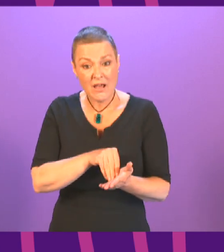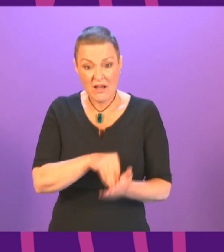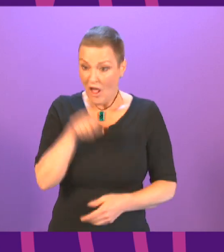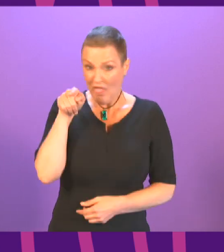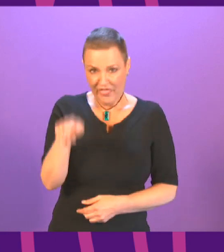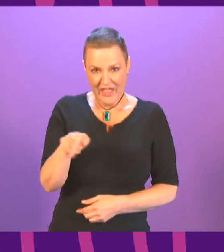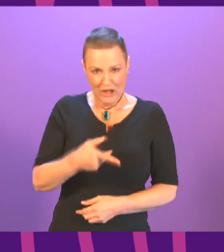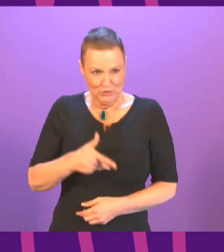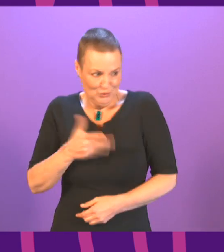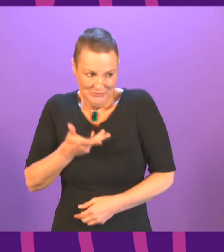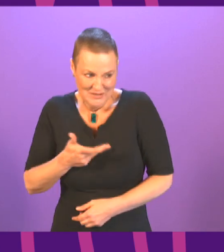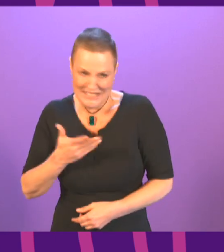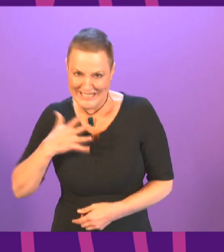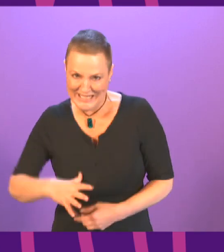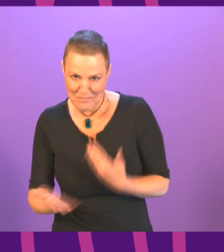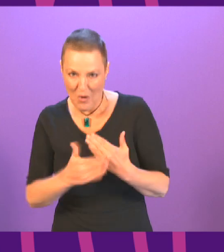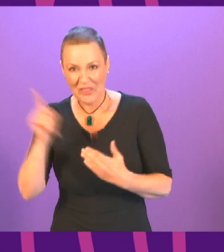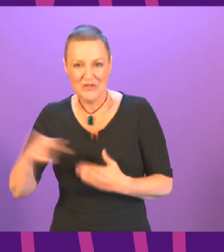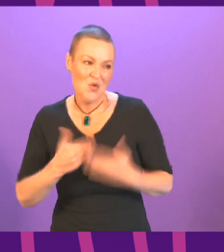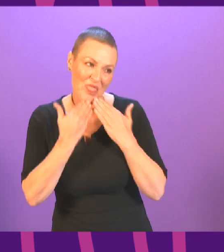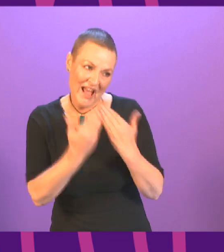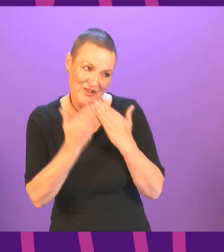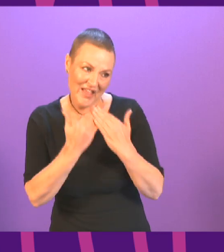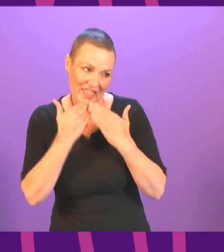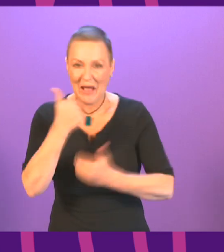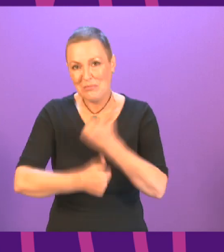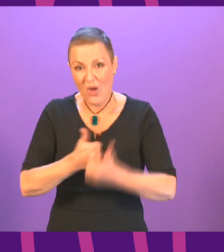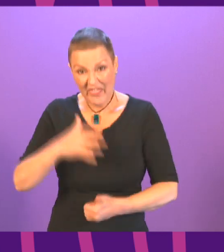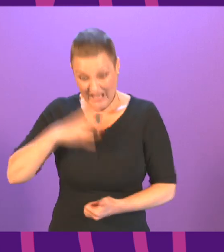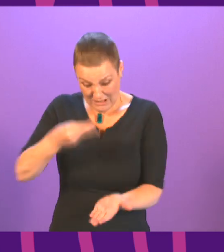than the First Minister’s gratitude and applause. Last night, Wilma Brown, a Unison